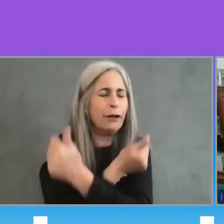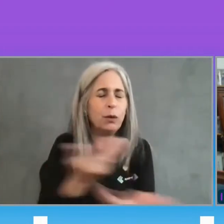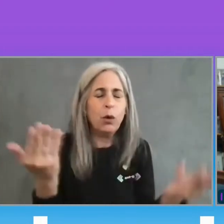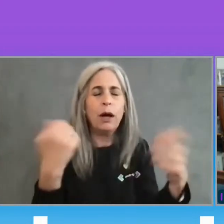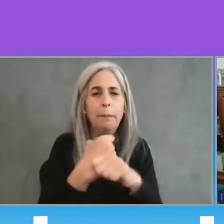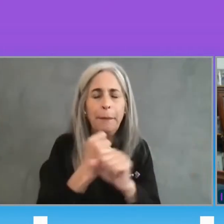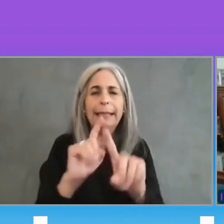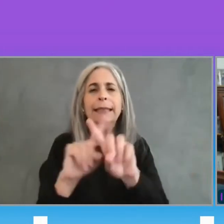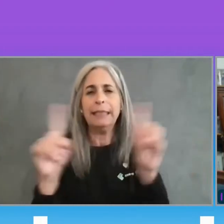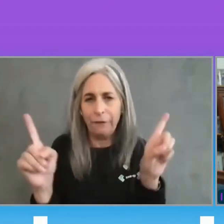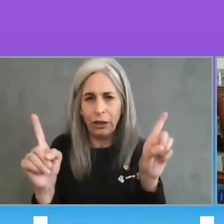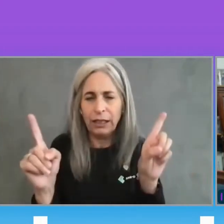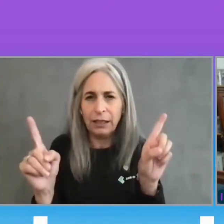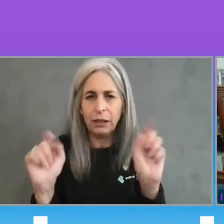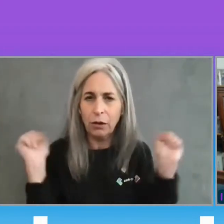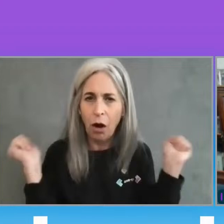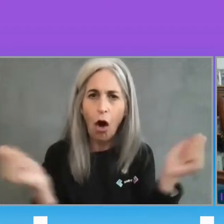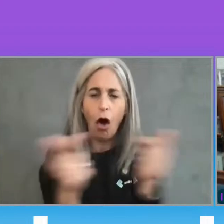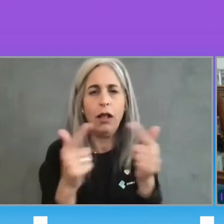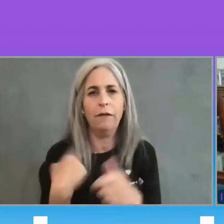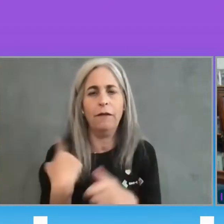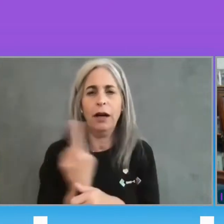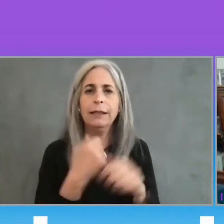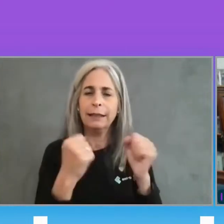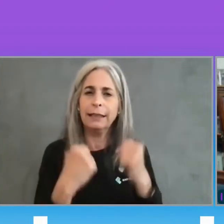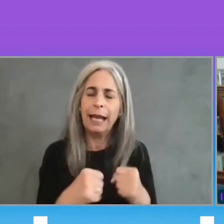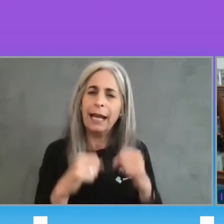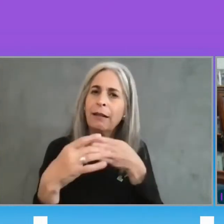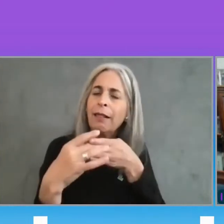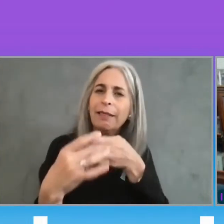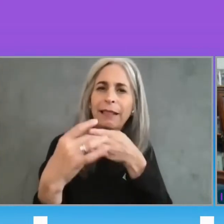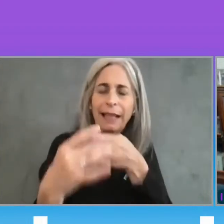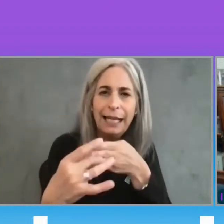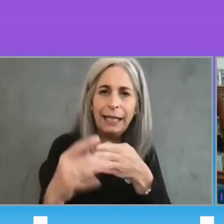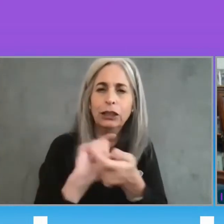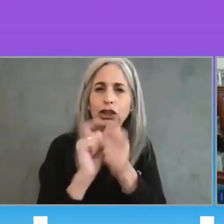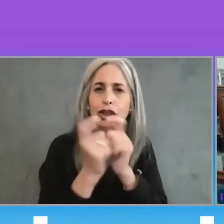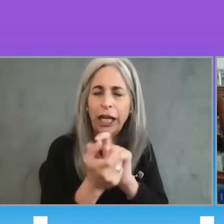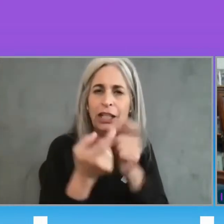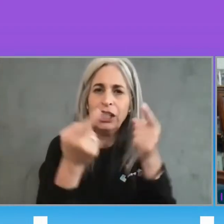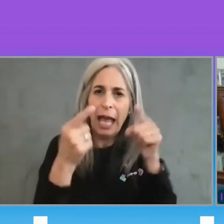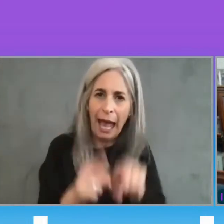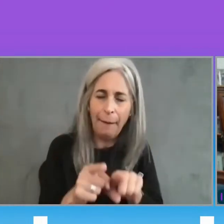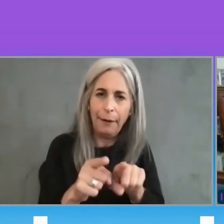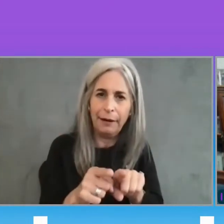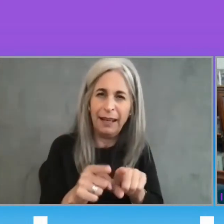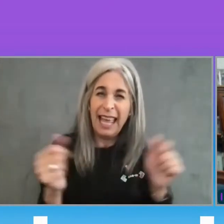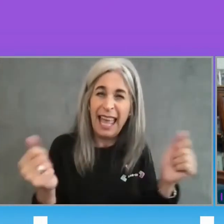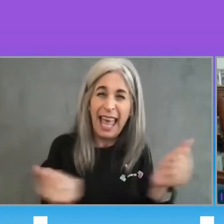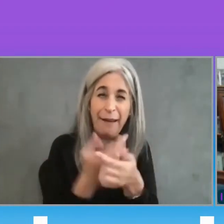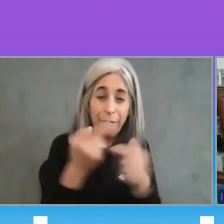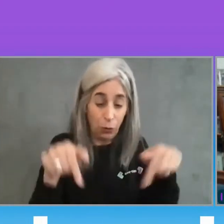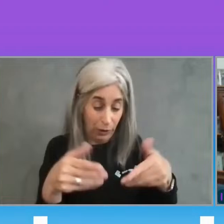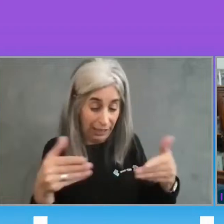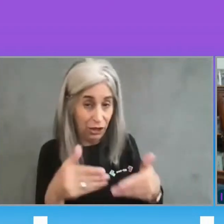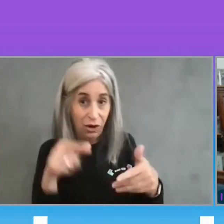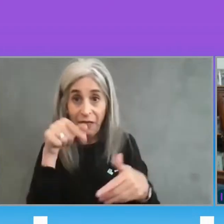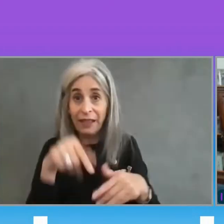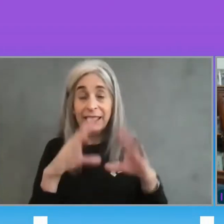makes a difference. Every single one of us can drive change to happen. And so for everybody